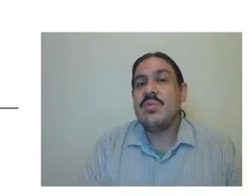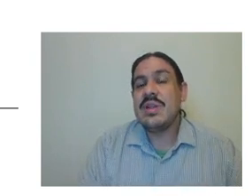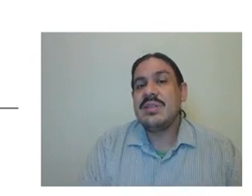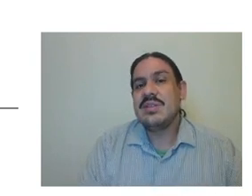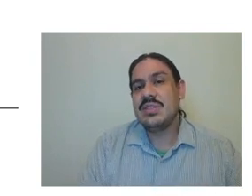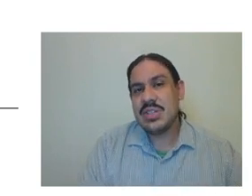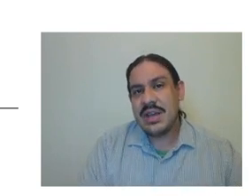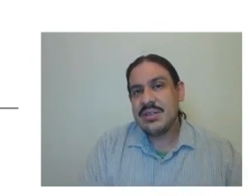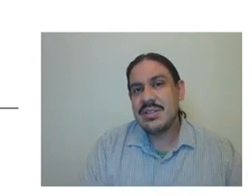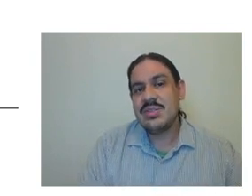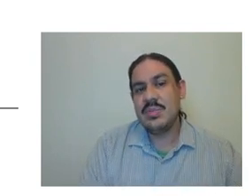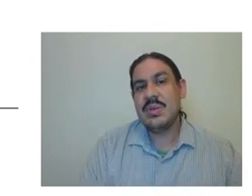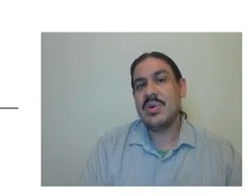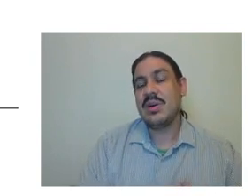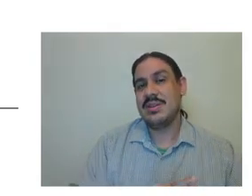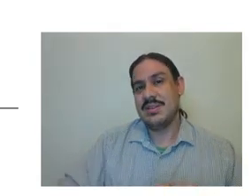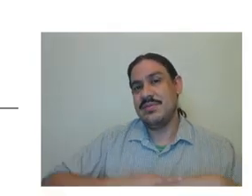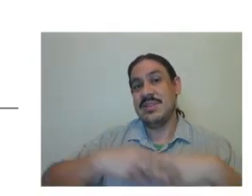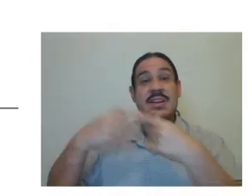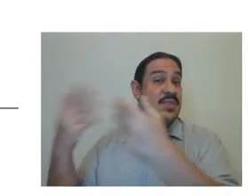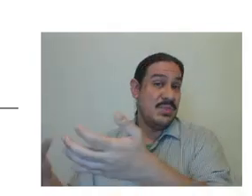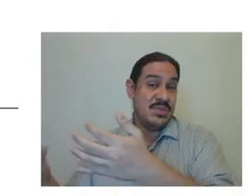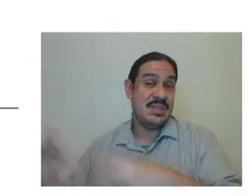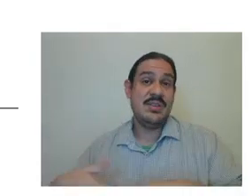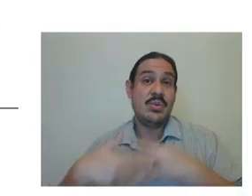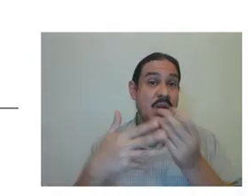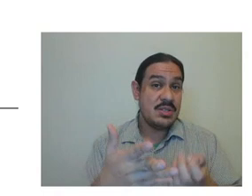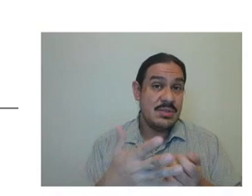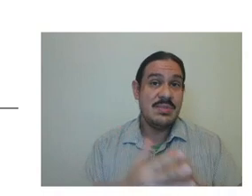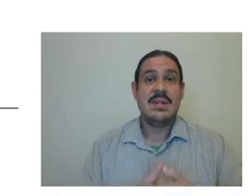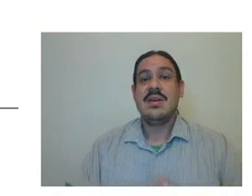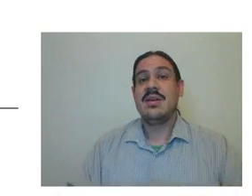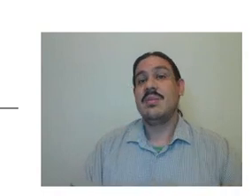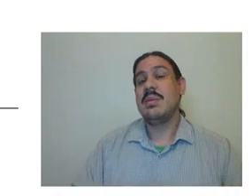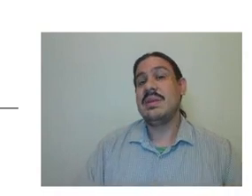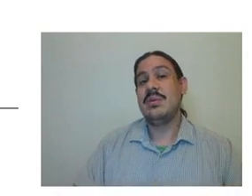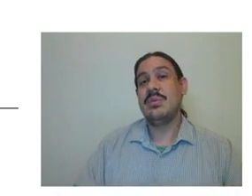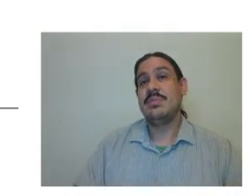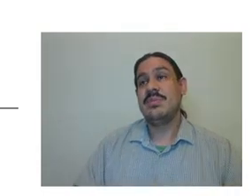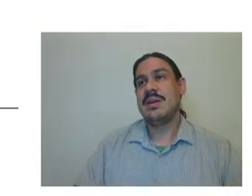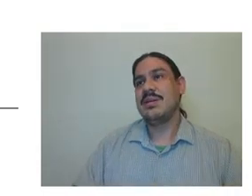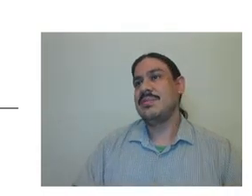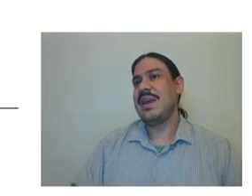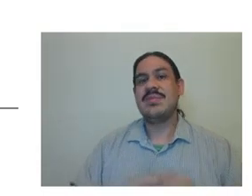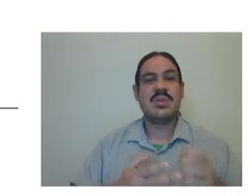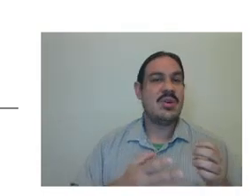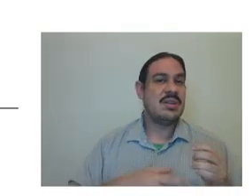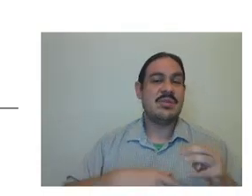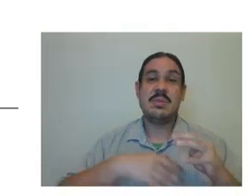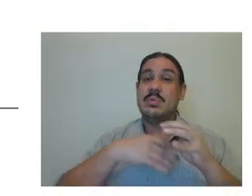can sign a sign language so that the children can learn as early as possible